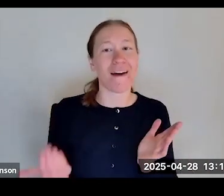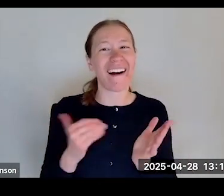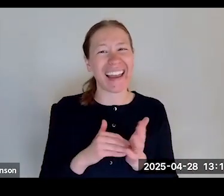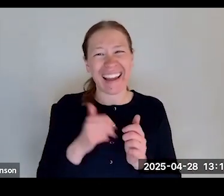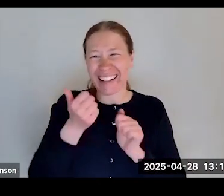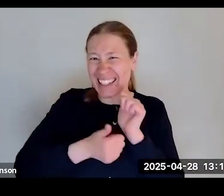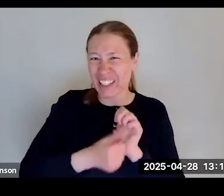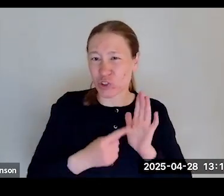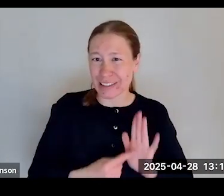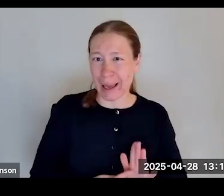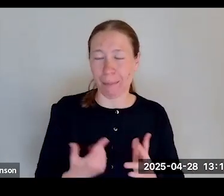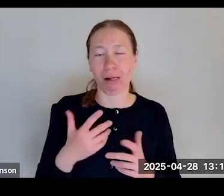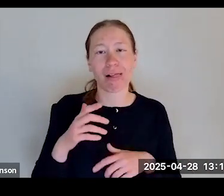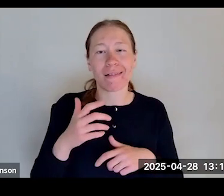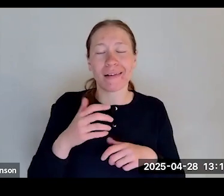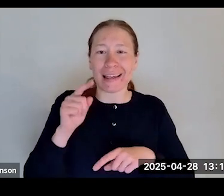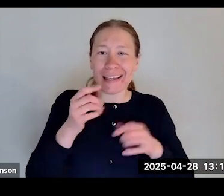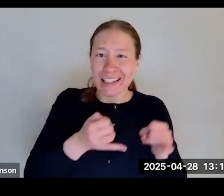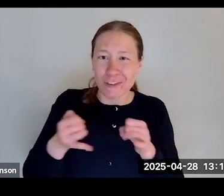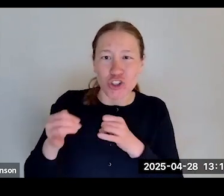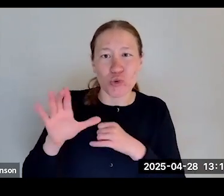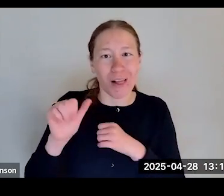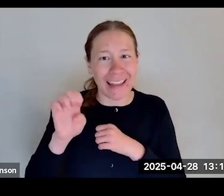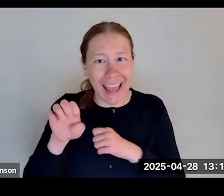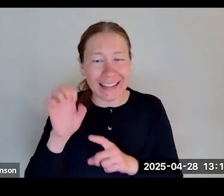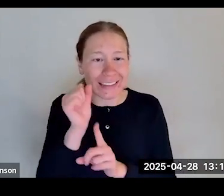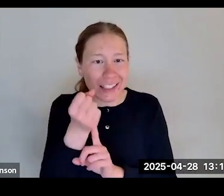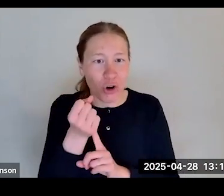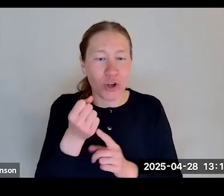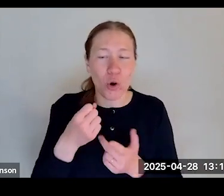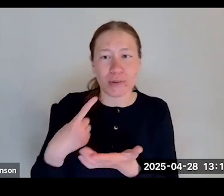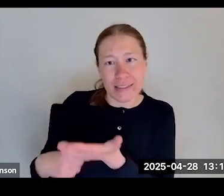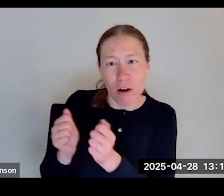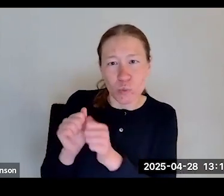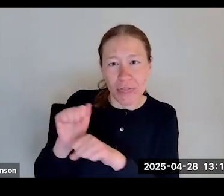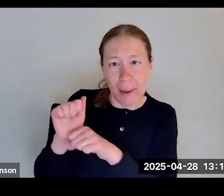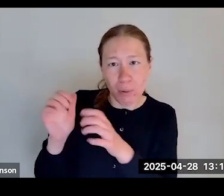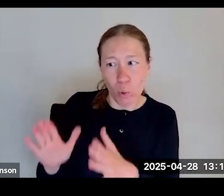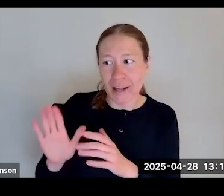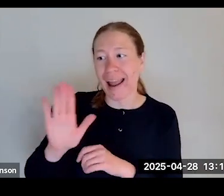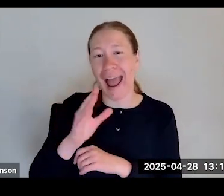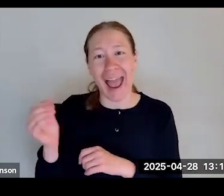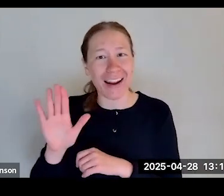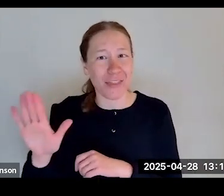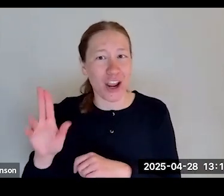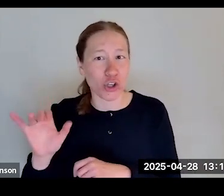by case scenario and through conversation with the employee and their unit to see what's going to be the best fit, but these are just some starting points